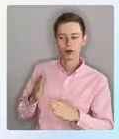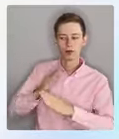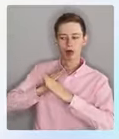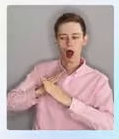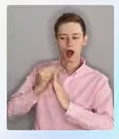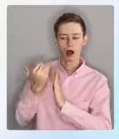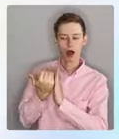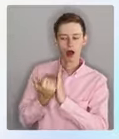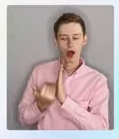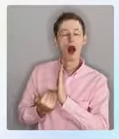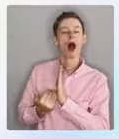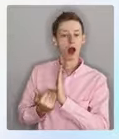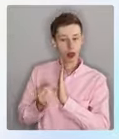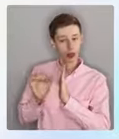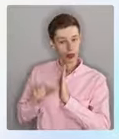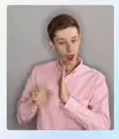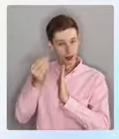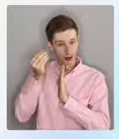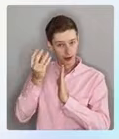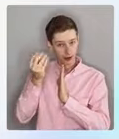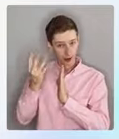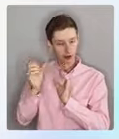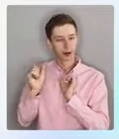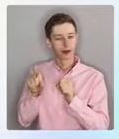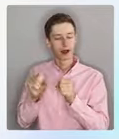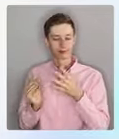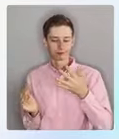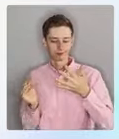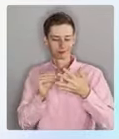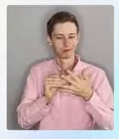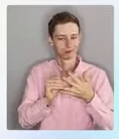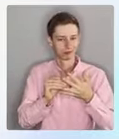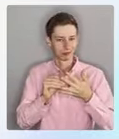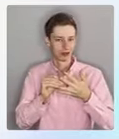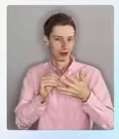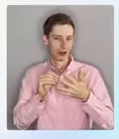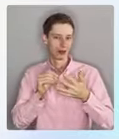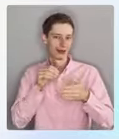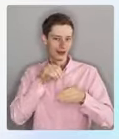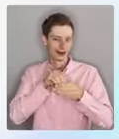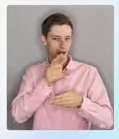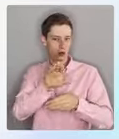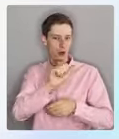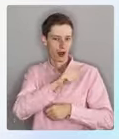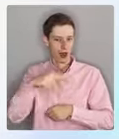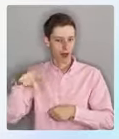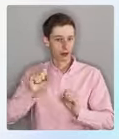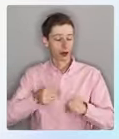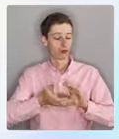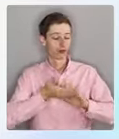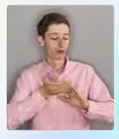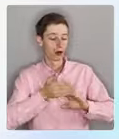So that you can incorporate this info in the way that makes the most sense for your app, this query can be run on the client,